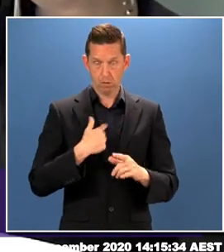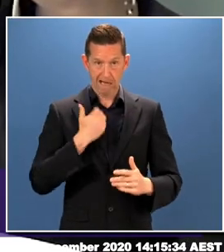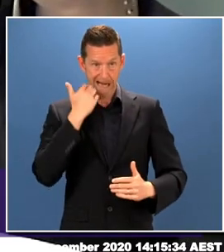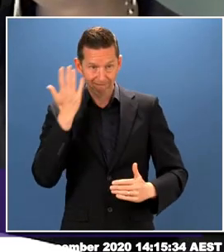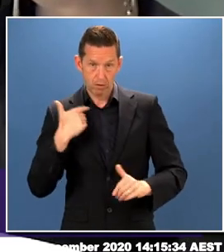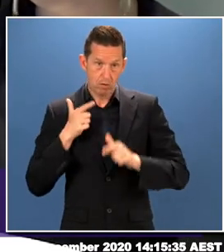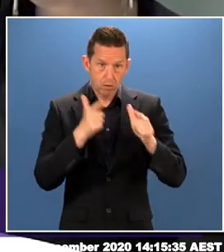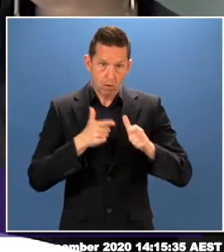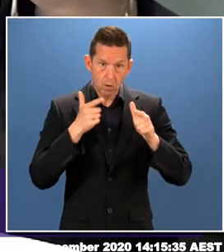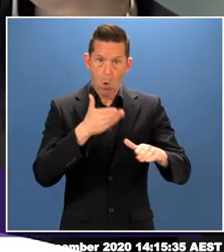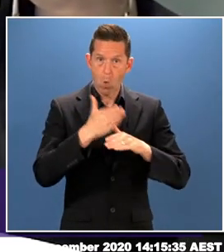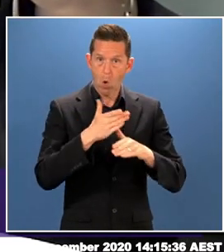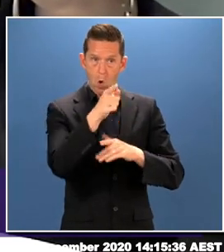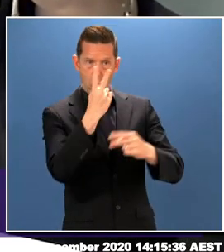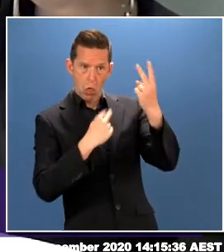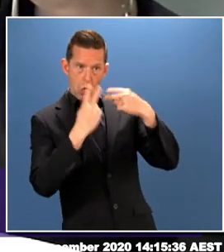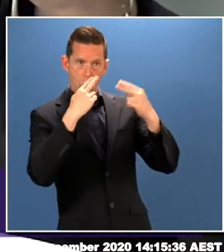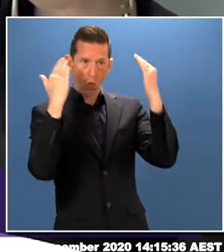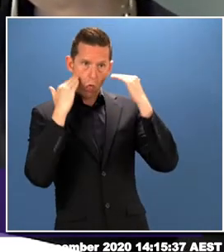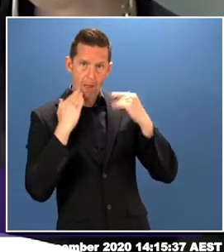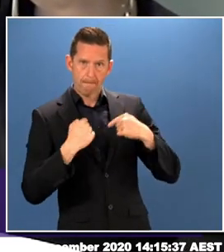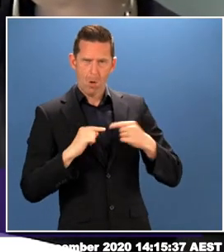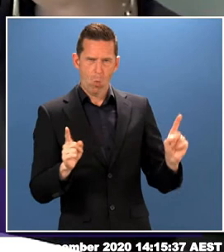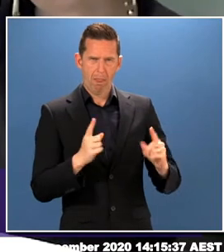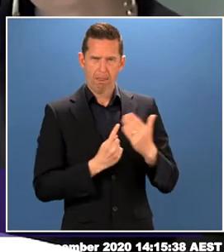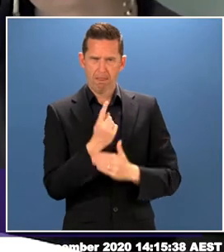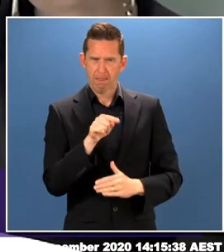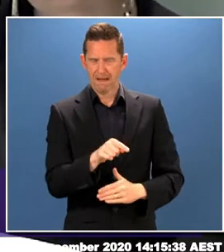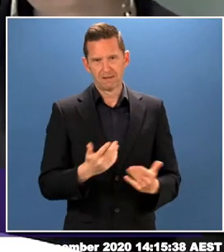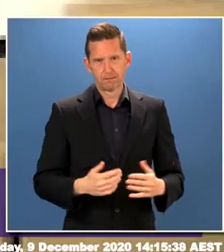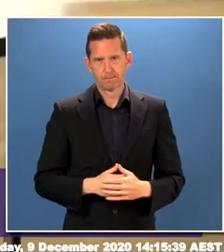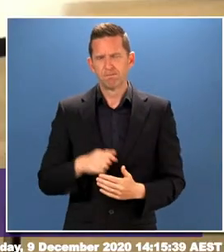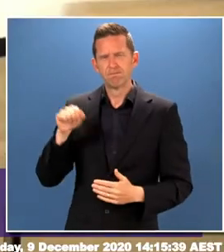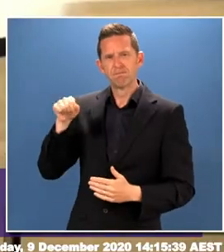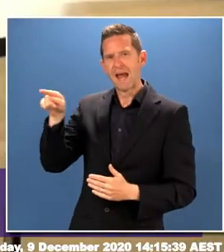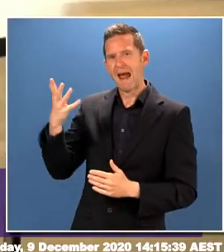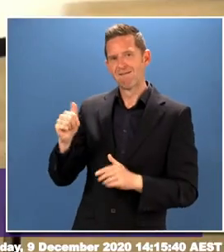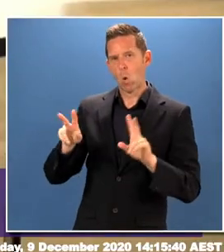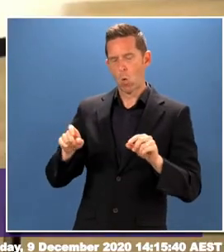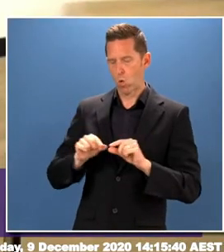And I think in the evidence outline, there is a quote there from an academic Goffman and the quote is,